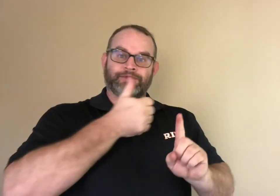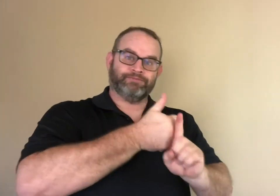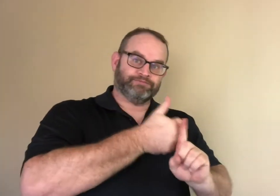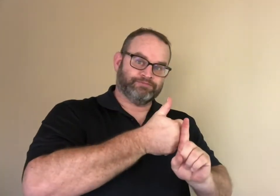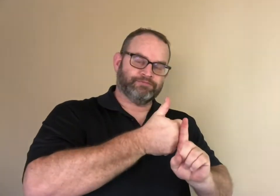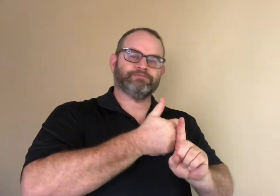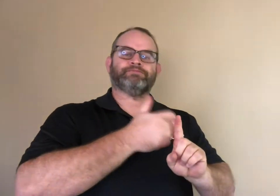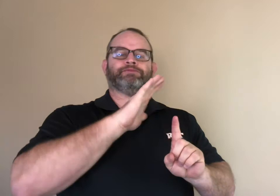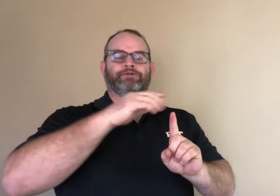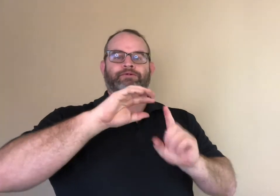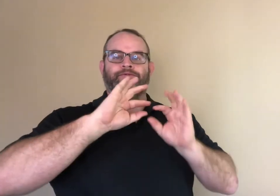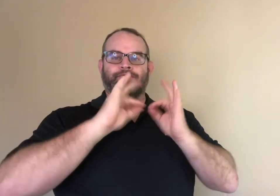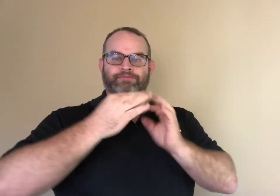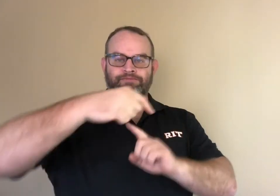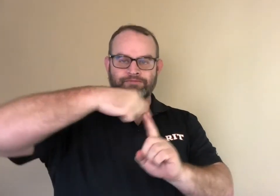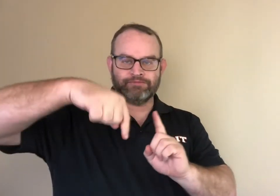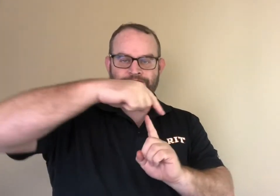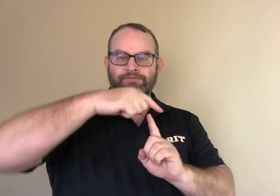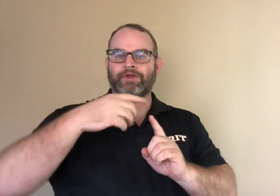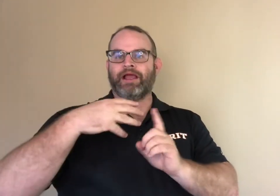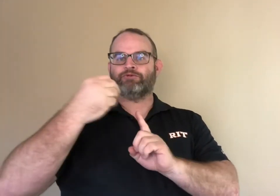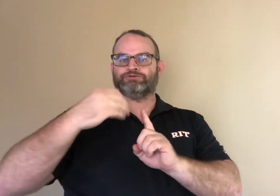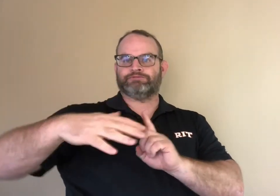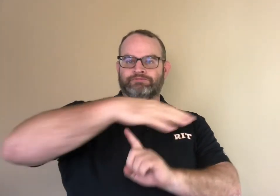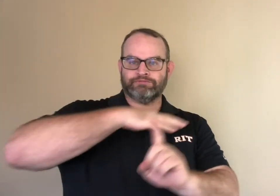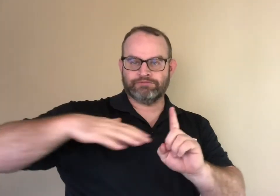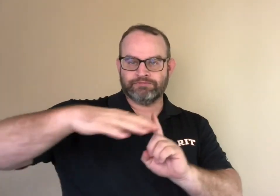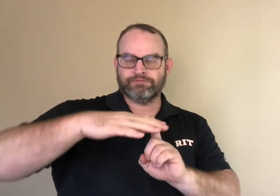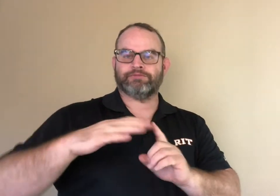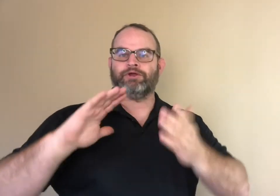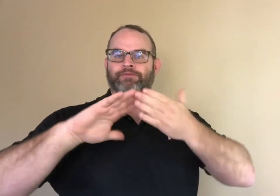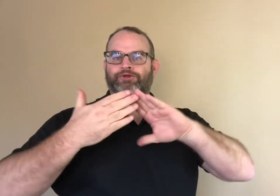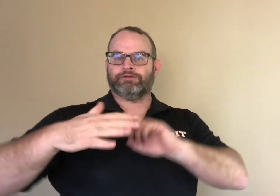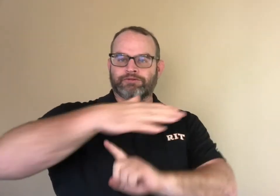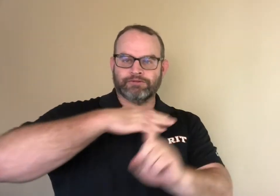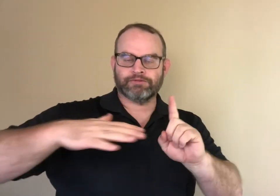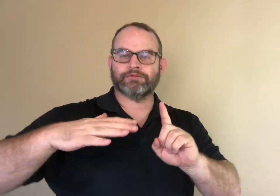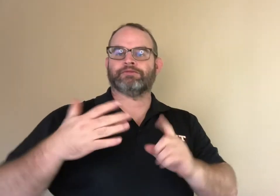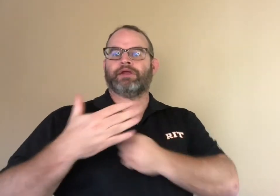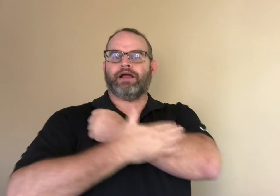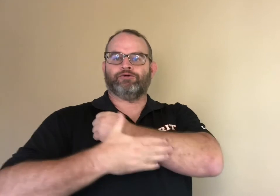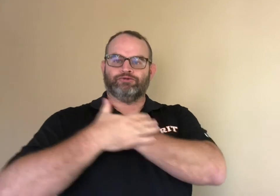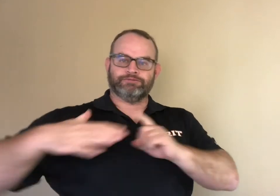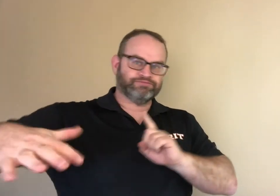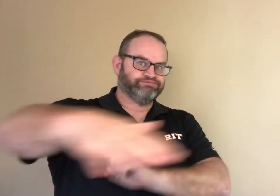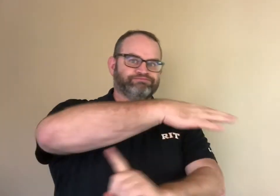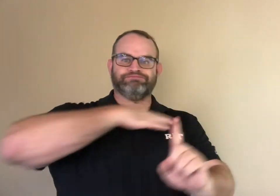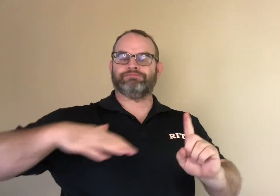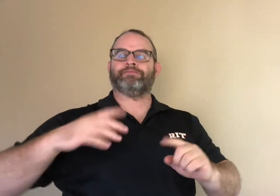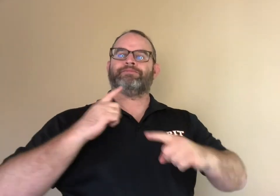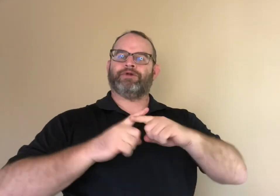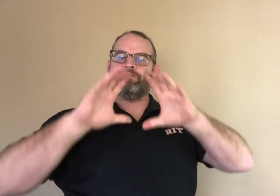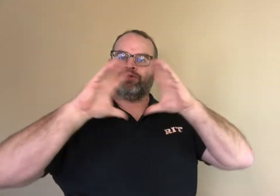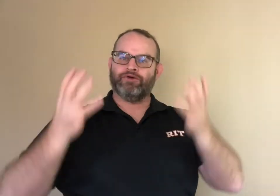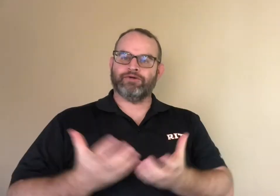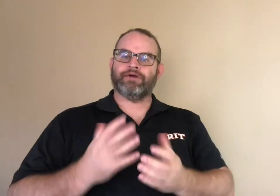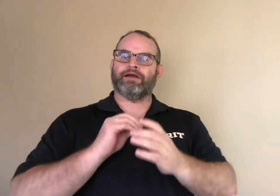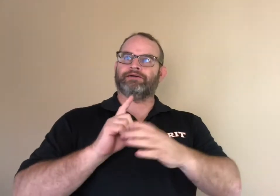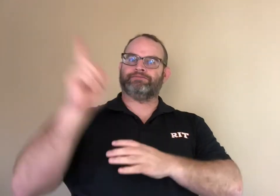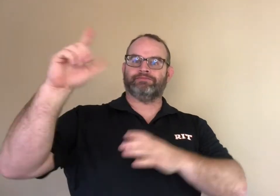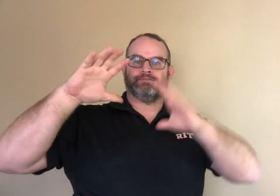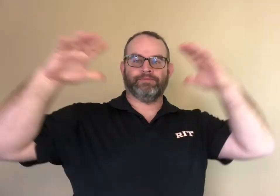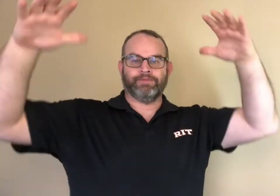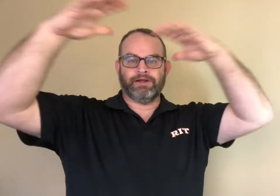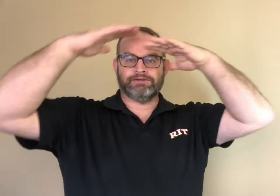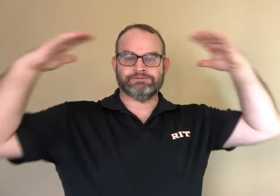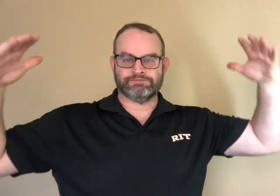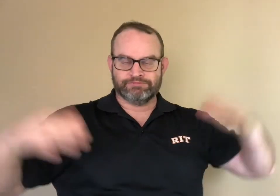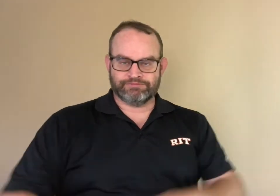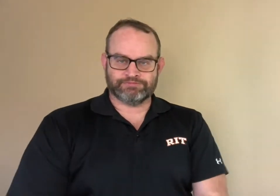around them, their family, their neighborhood and community, their country, the world and outer space.